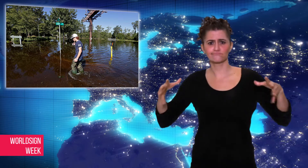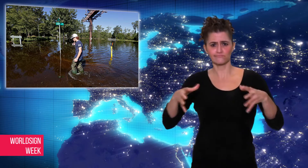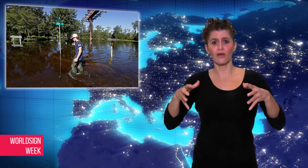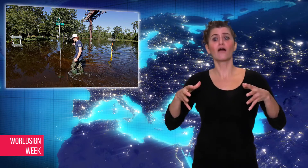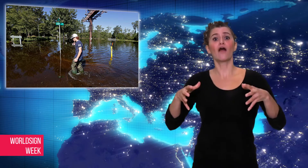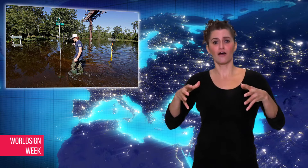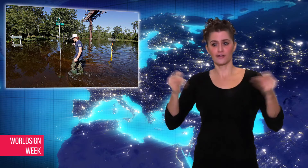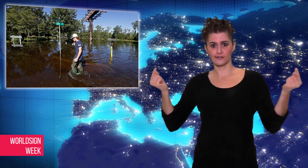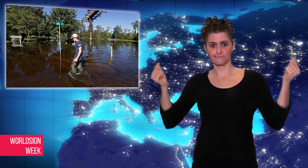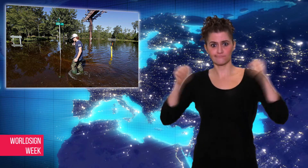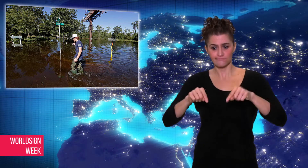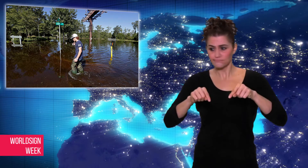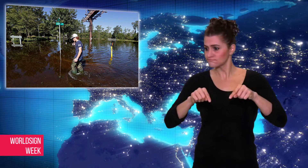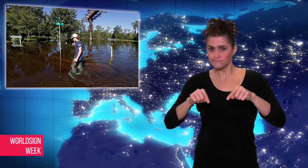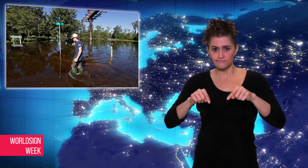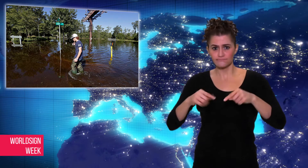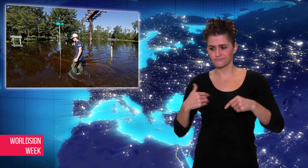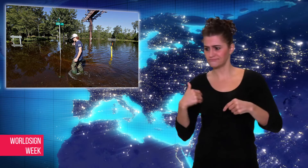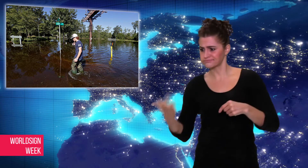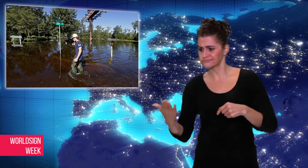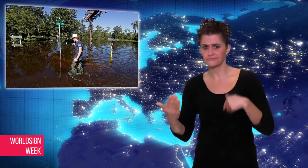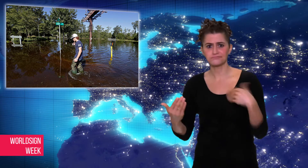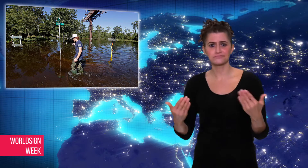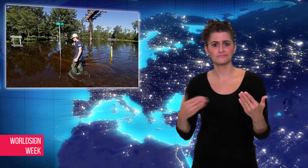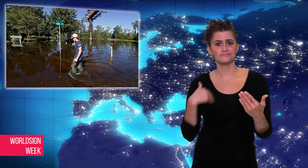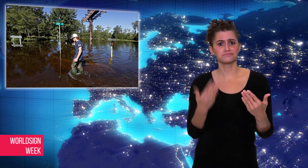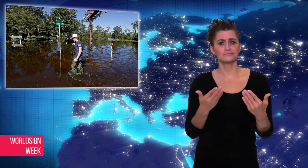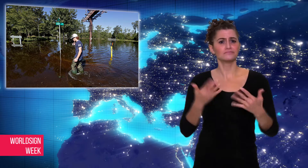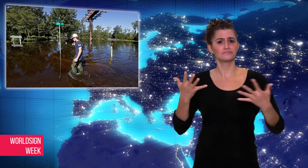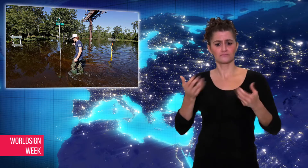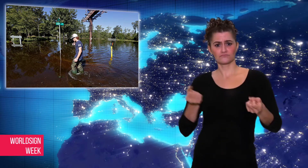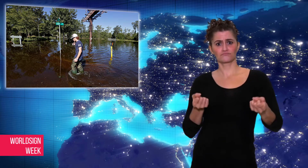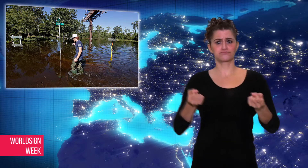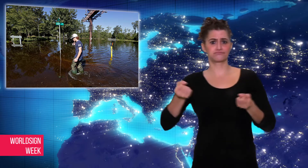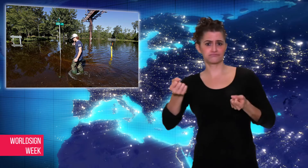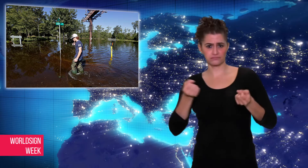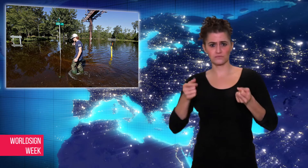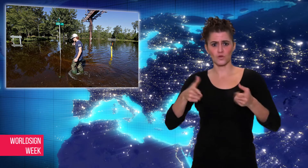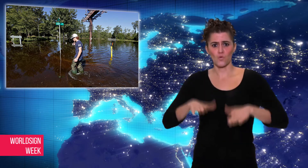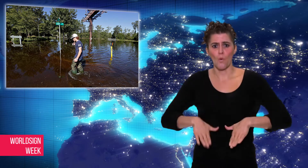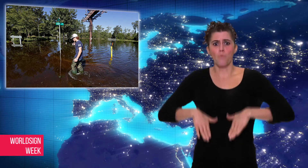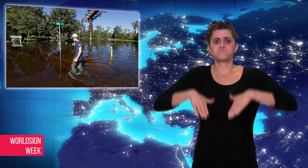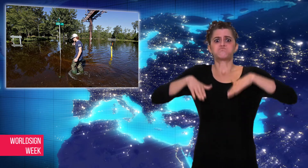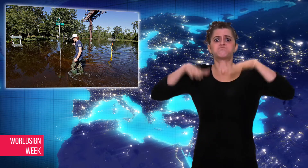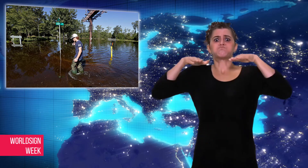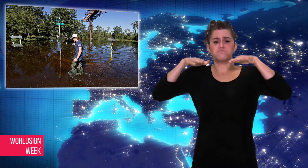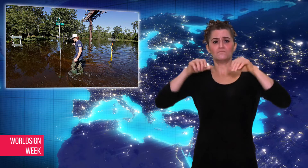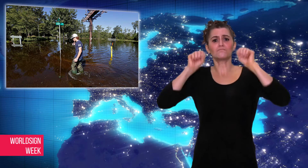deployed with high-water vehicles,